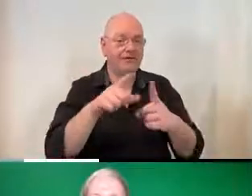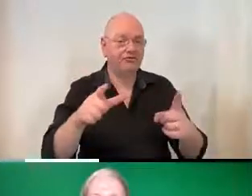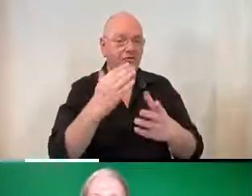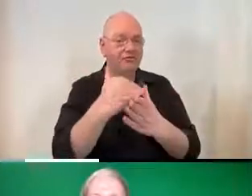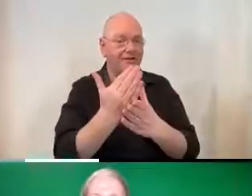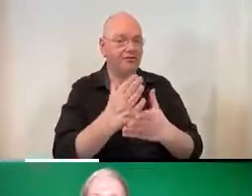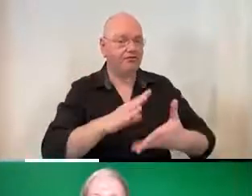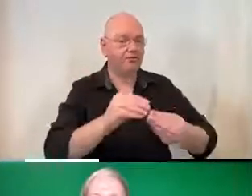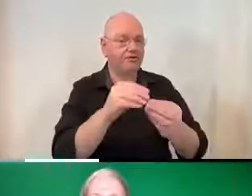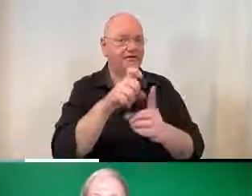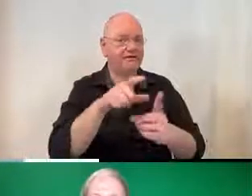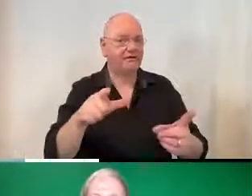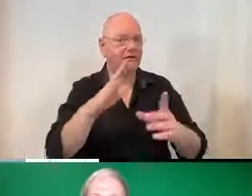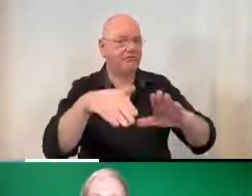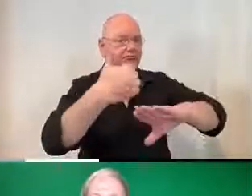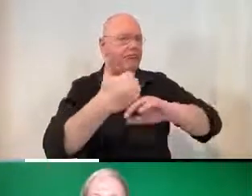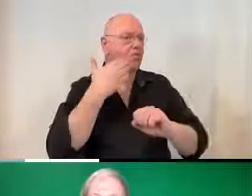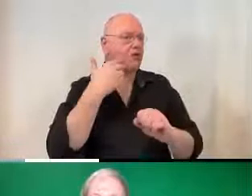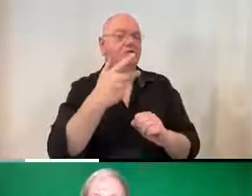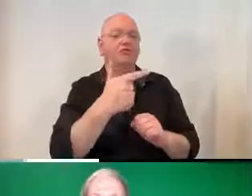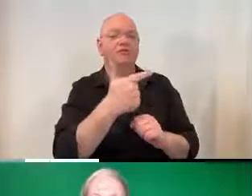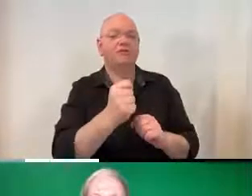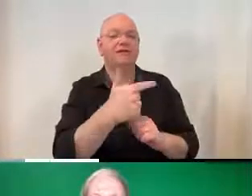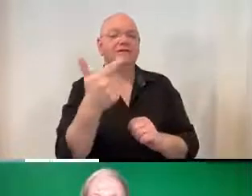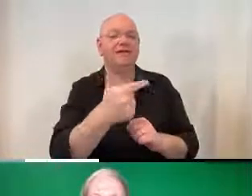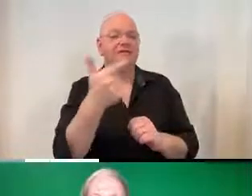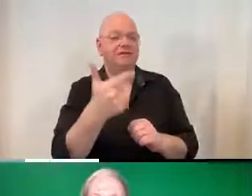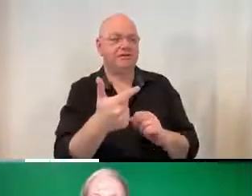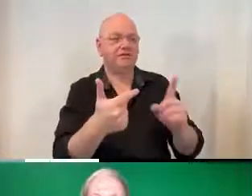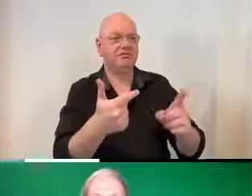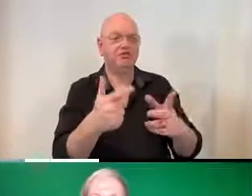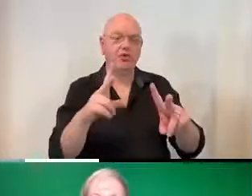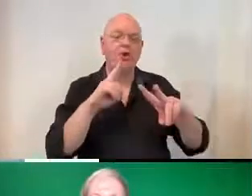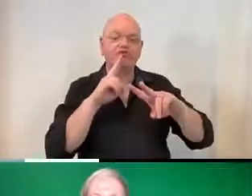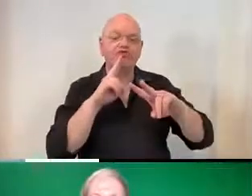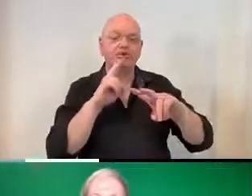Lauren in the session. Early light touch, low cost activation here has led to